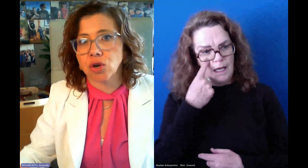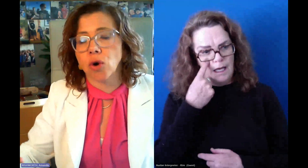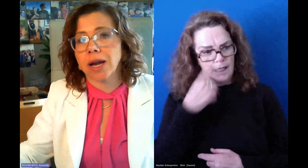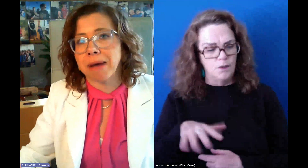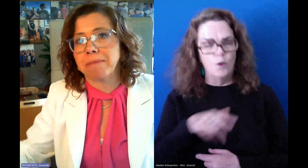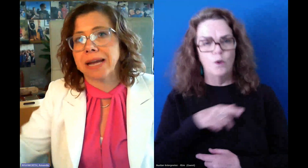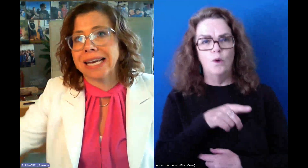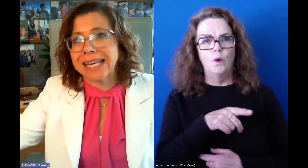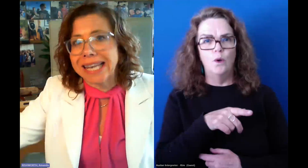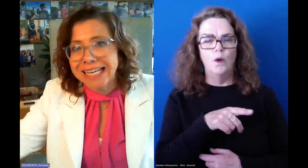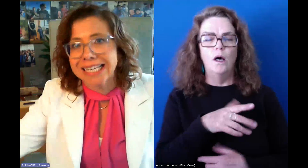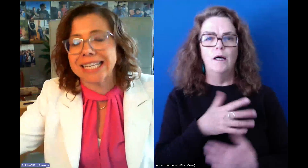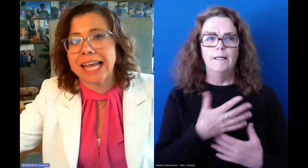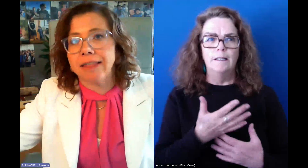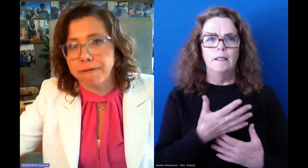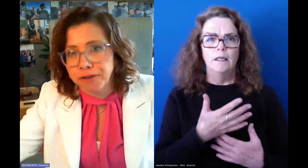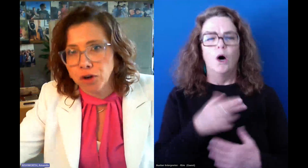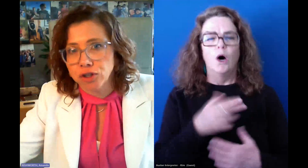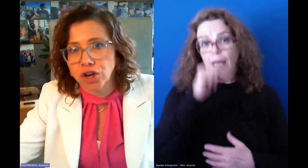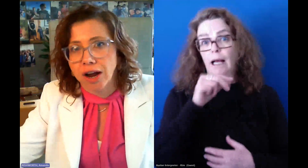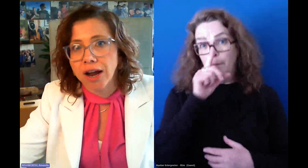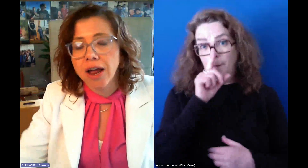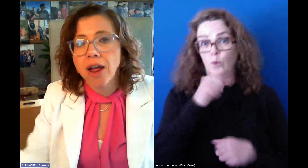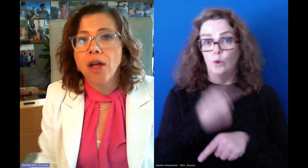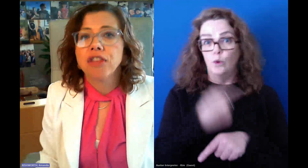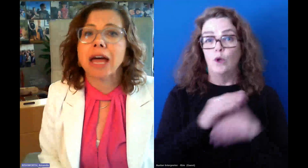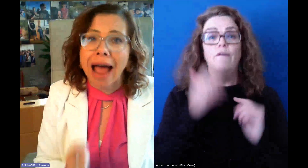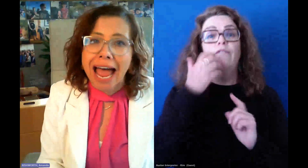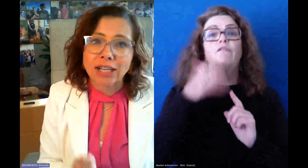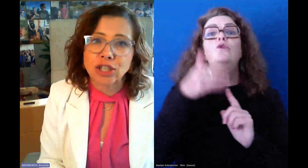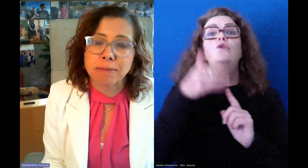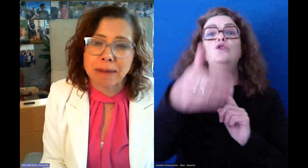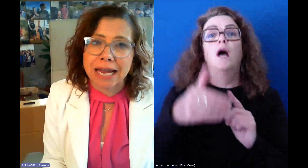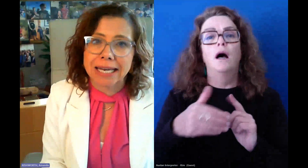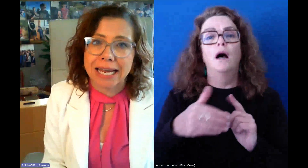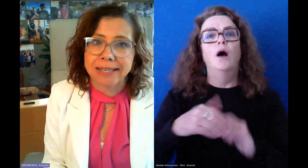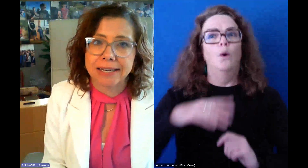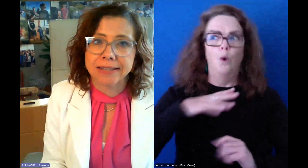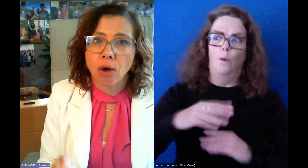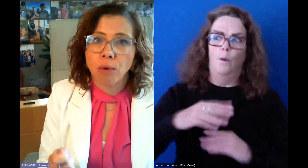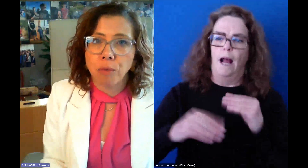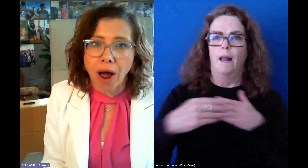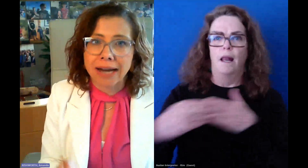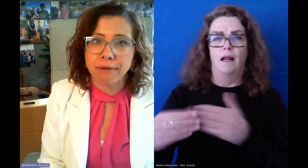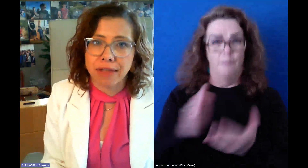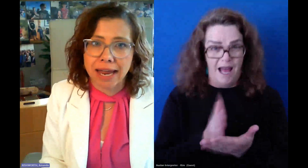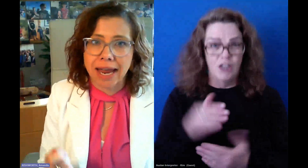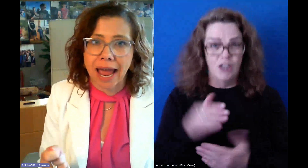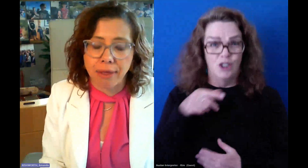was talking about being leaders in the future they were actually being leaders right there